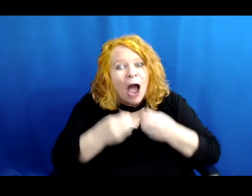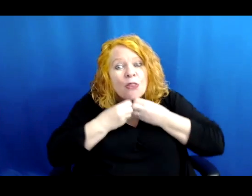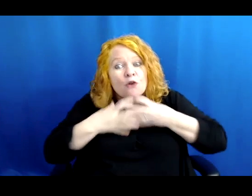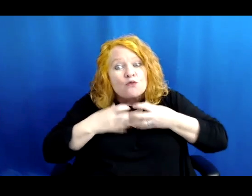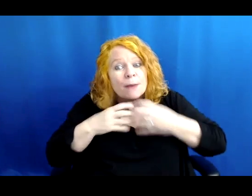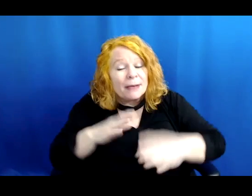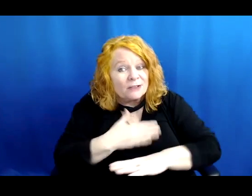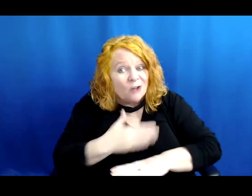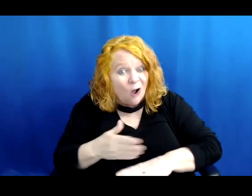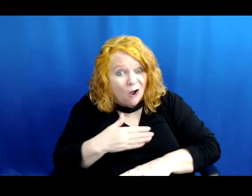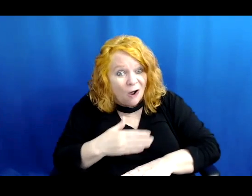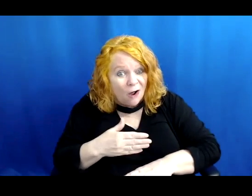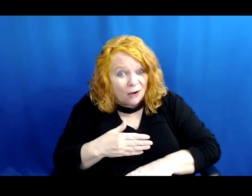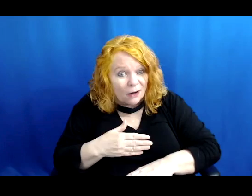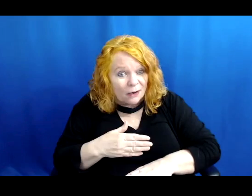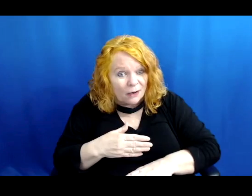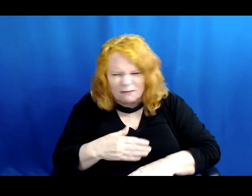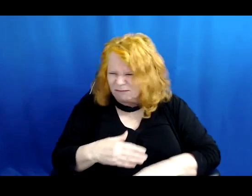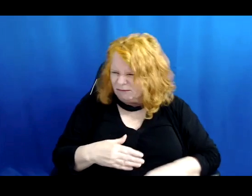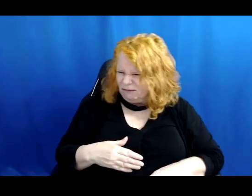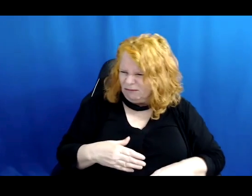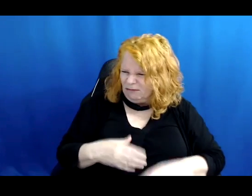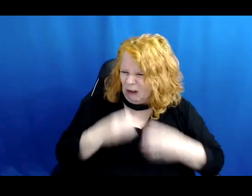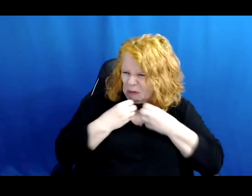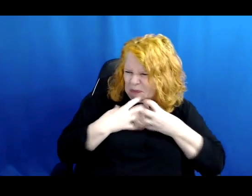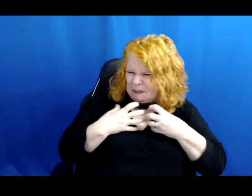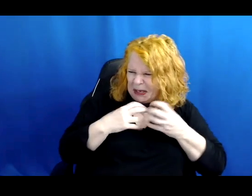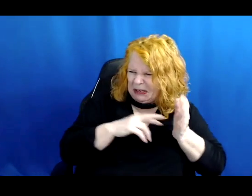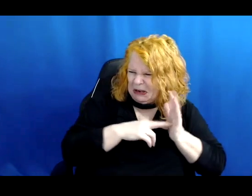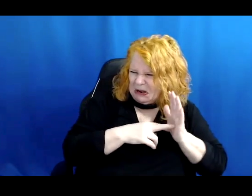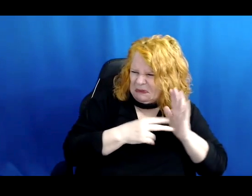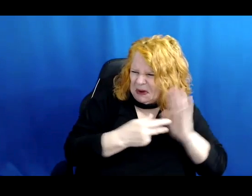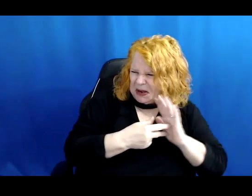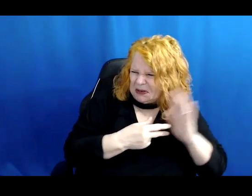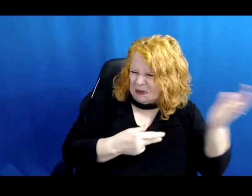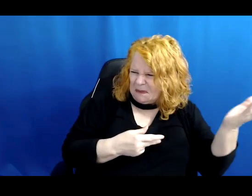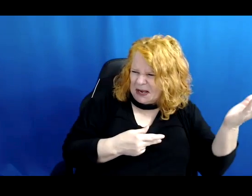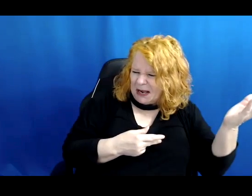Fabulously Fabulous Fabiano the Frog. “Ribbit?” said Papa the one-winged Parrot. “What is a Ribbit?”